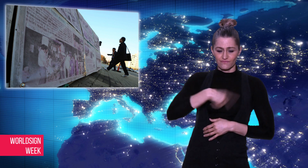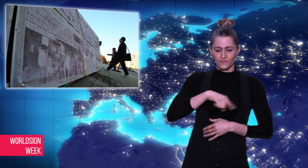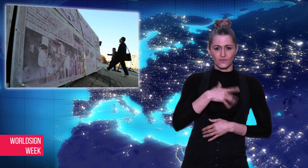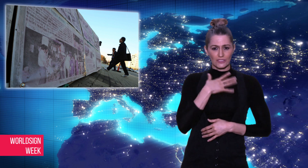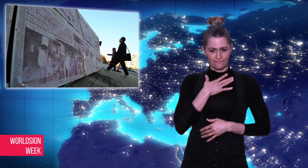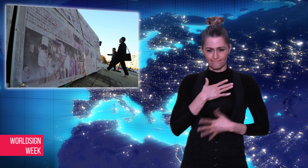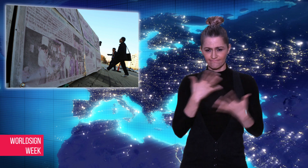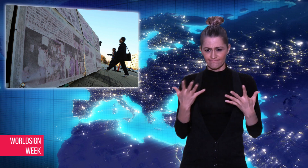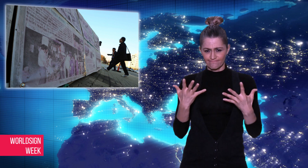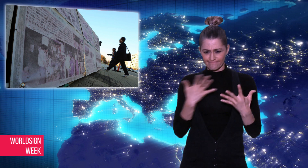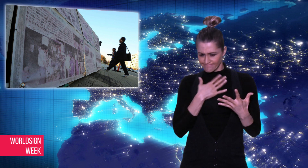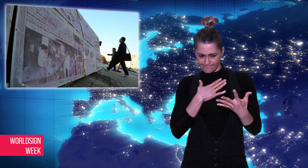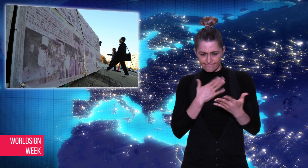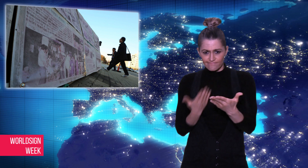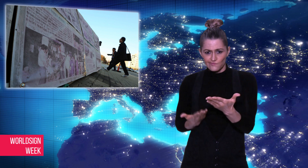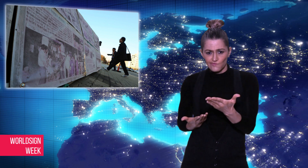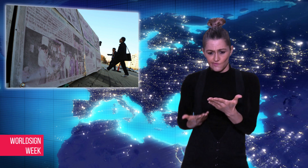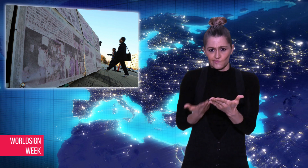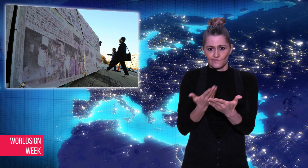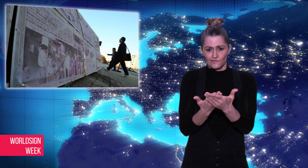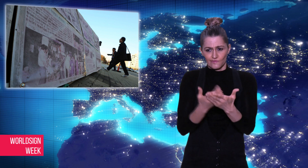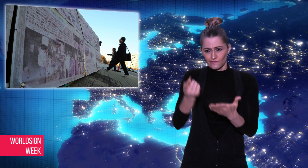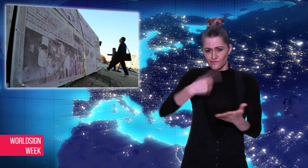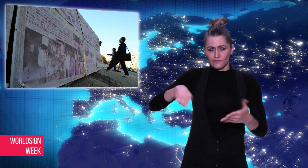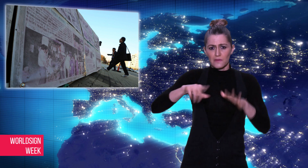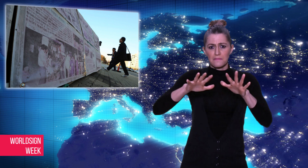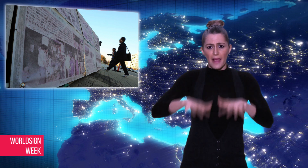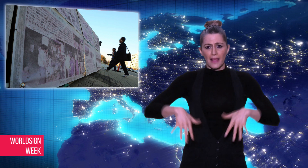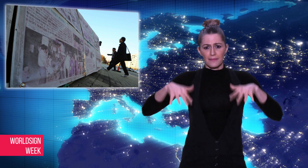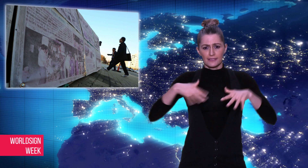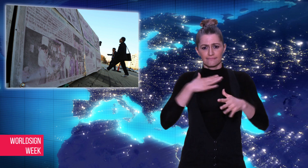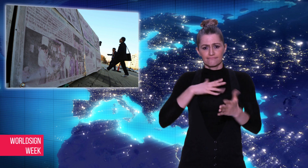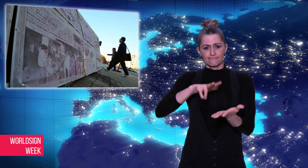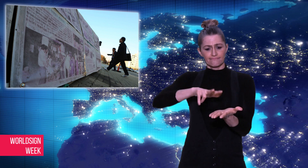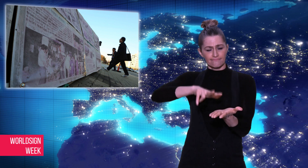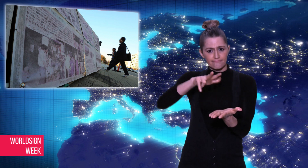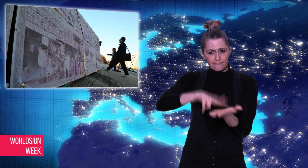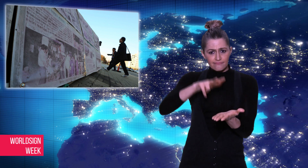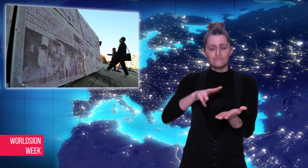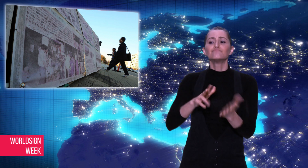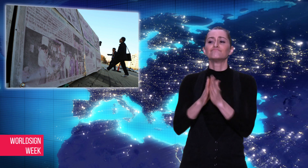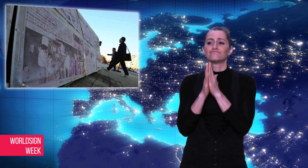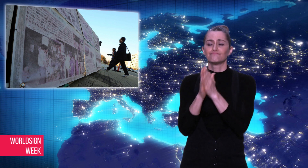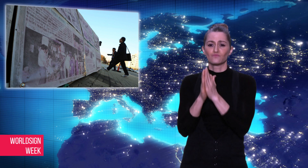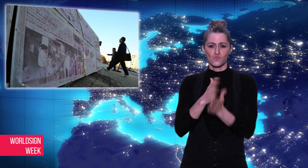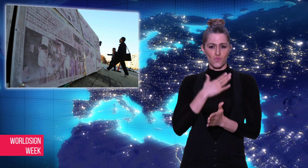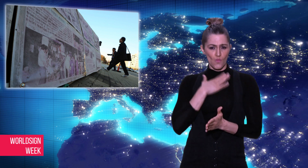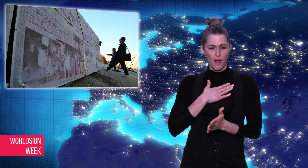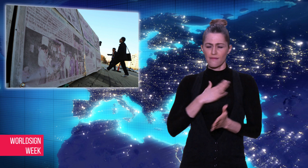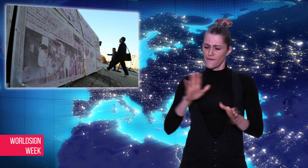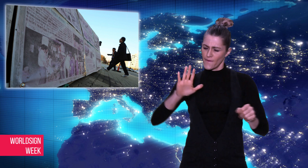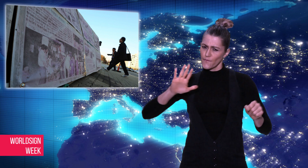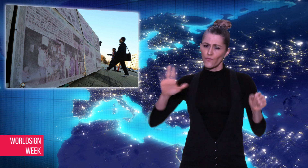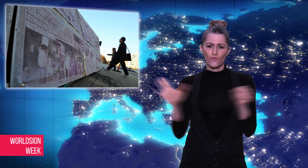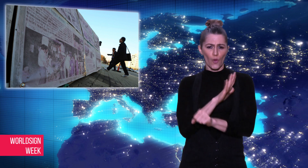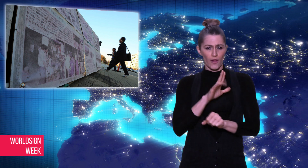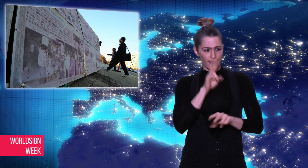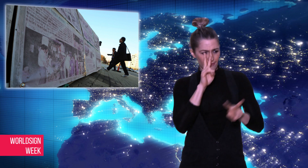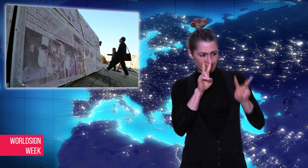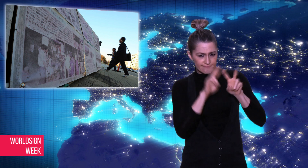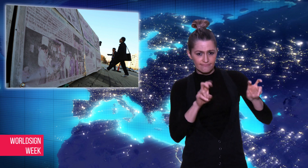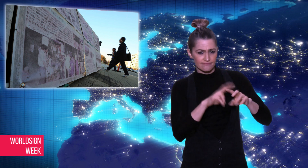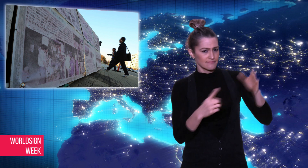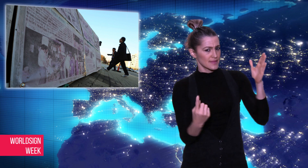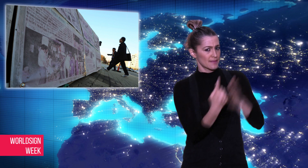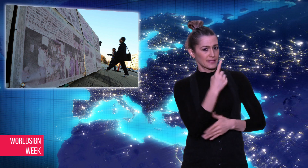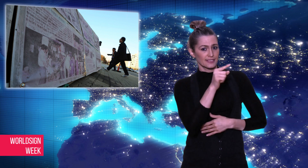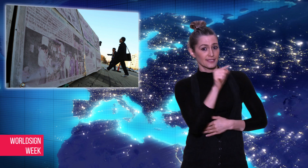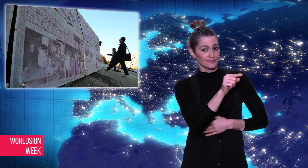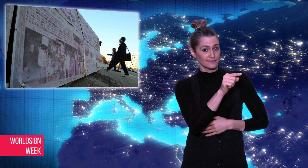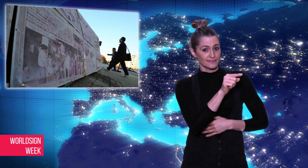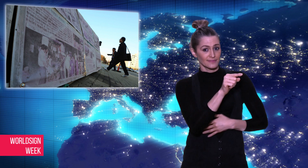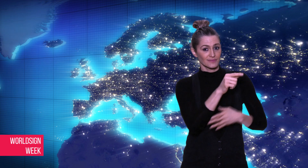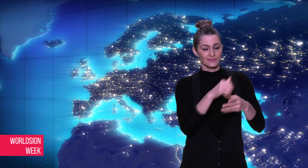to pass a bill to launch a full investigation.